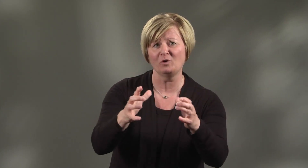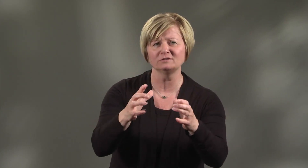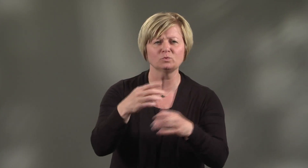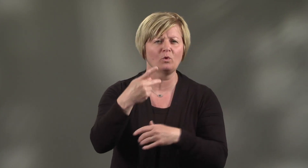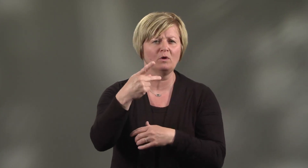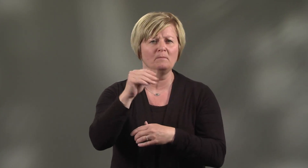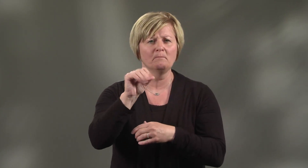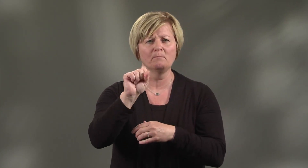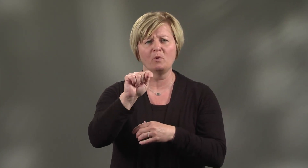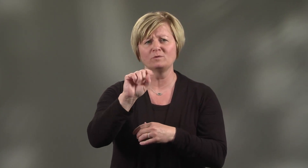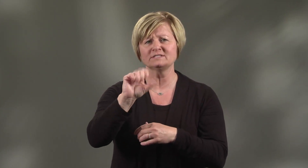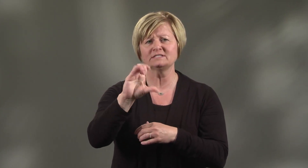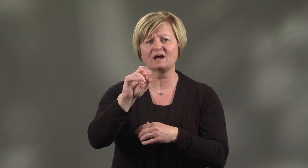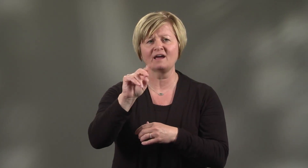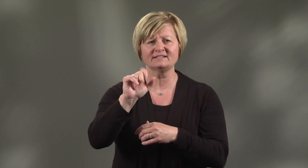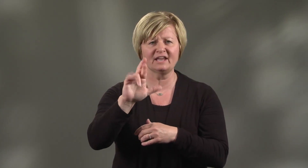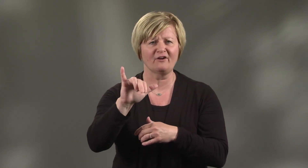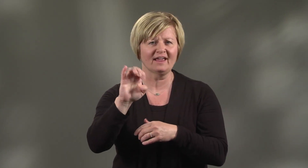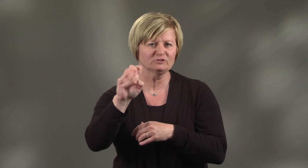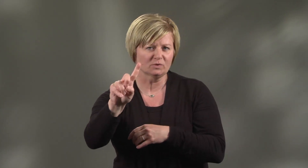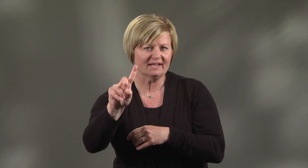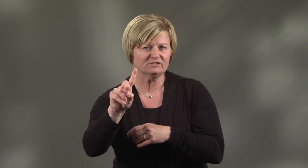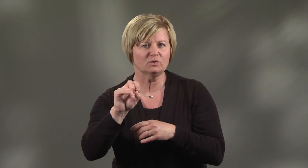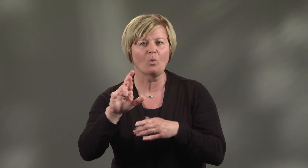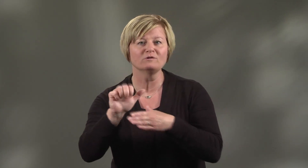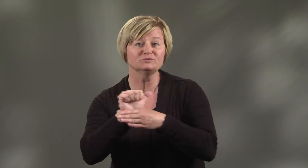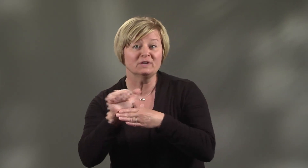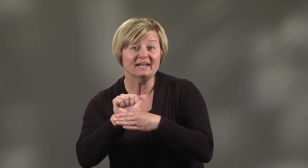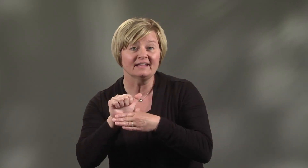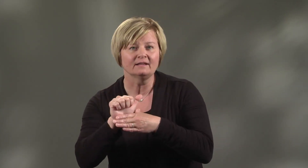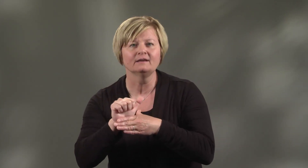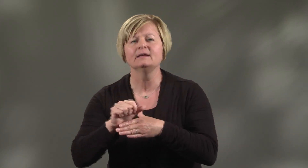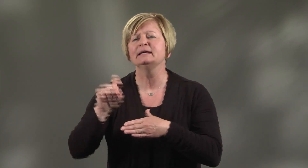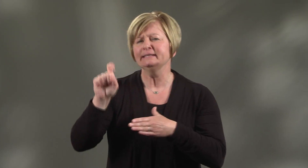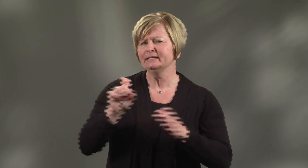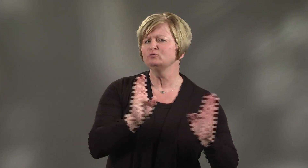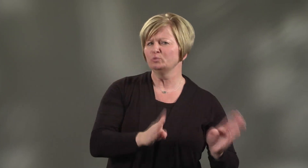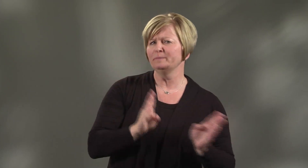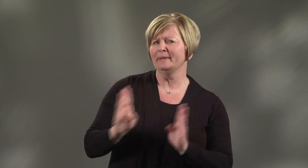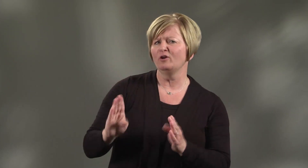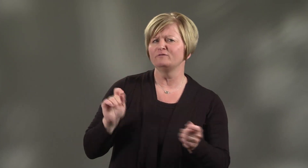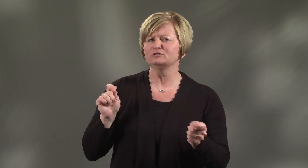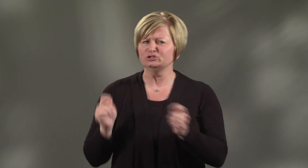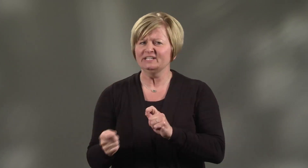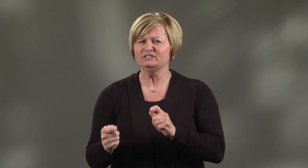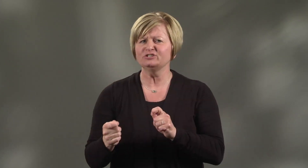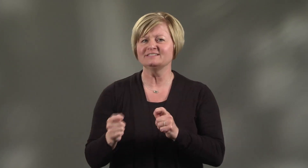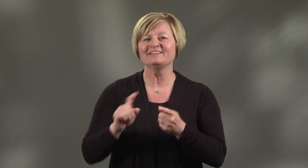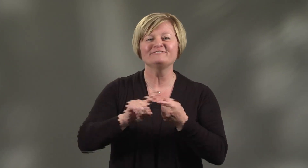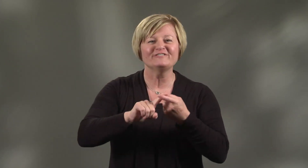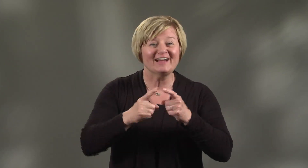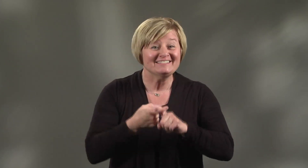or post-secondary education or training, need to prepare for changes in friends,